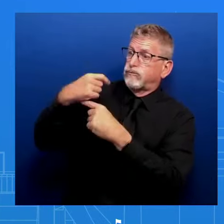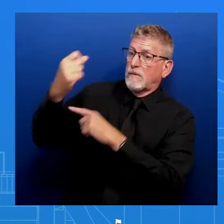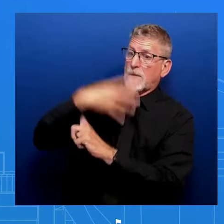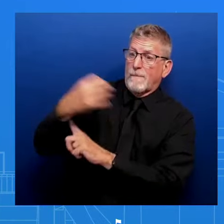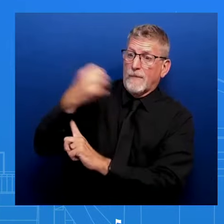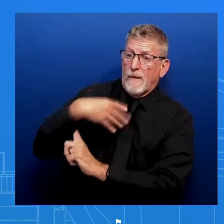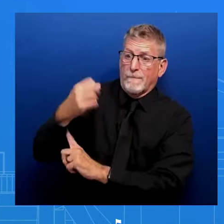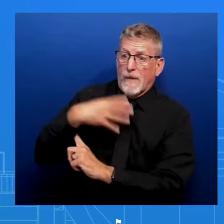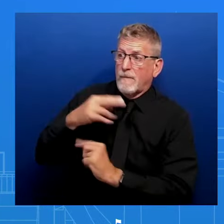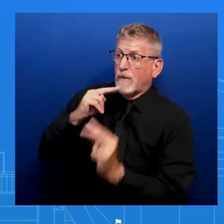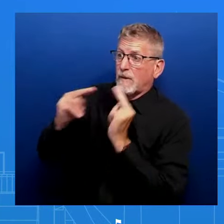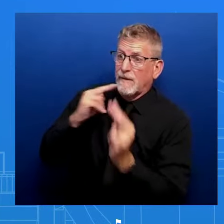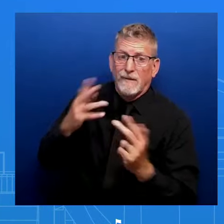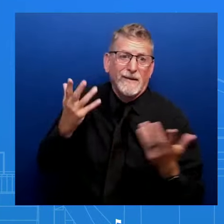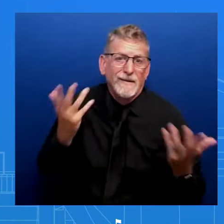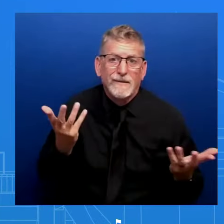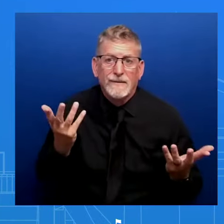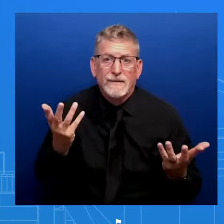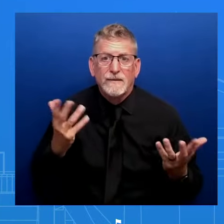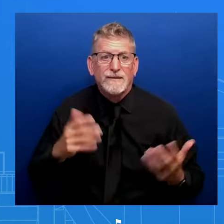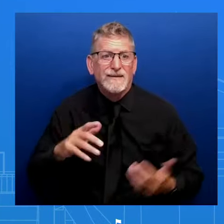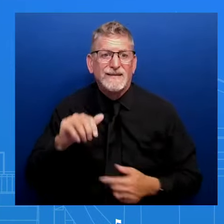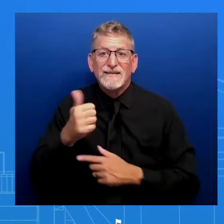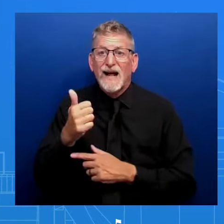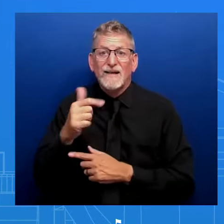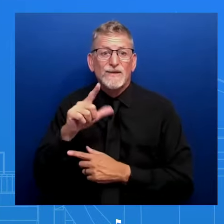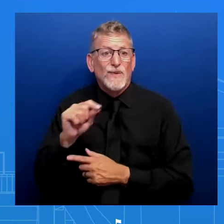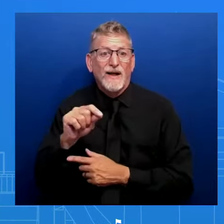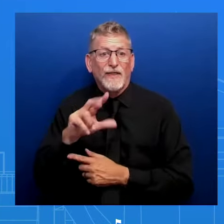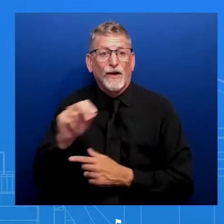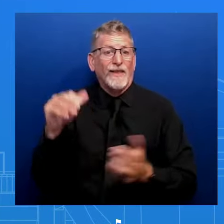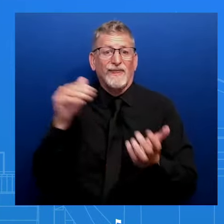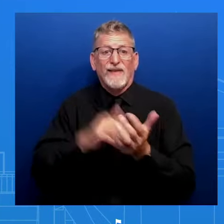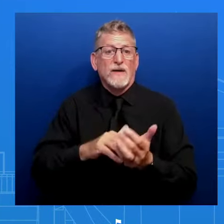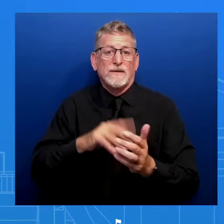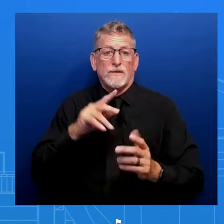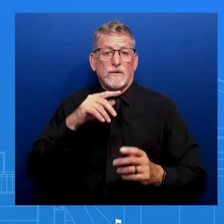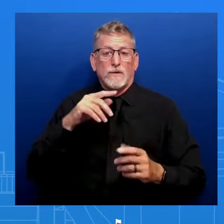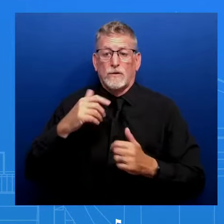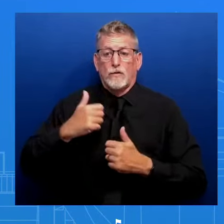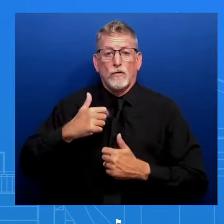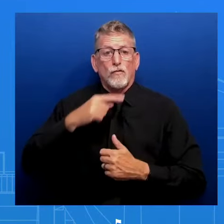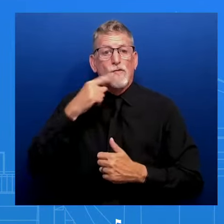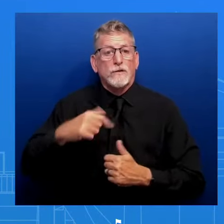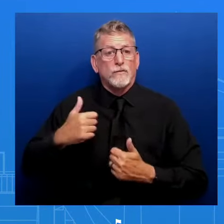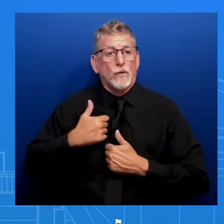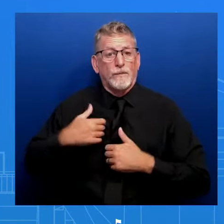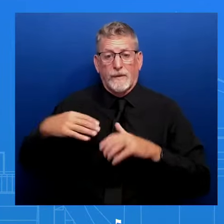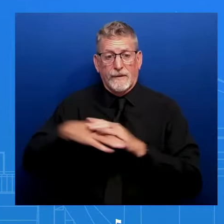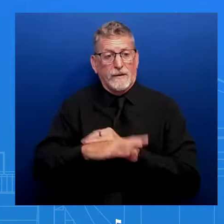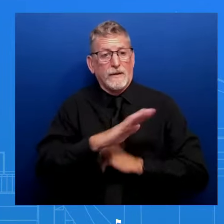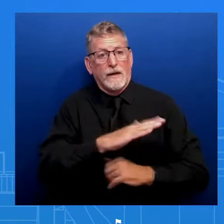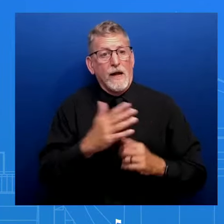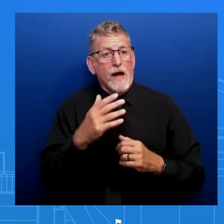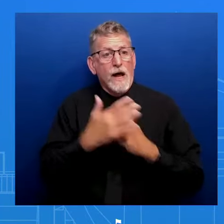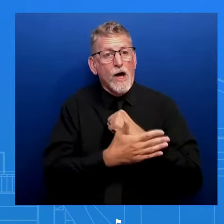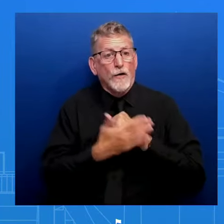on his soil dug in deeply, entrenched, protected by minefields, on ground that doesn't belong to them.